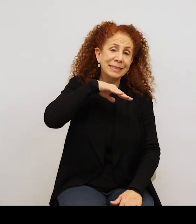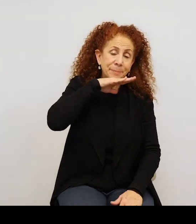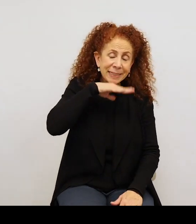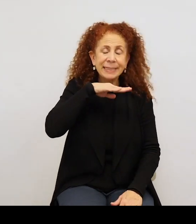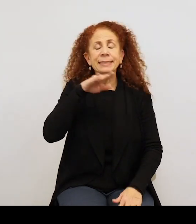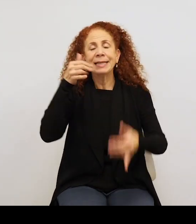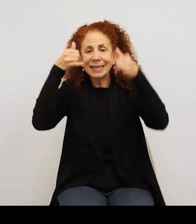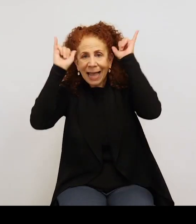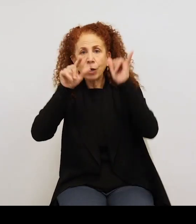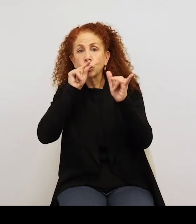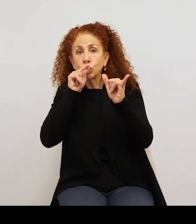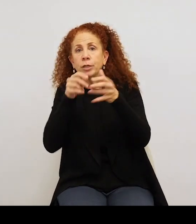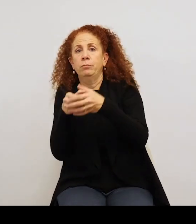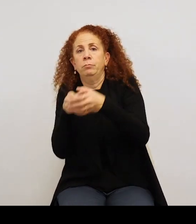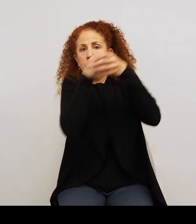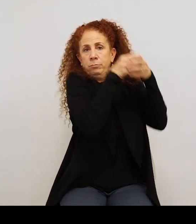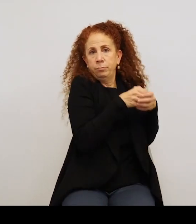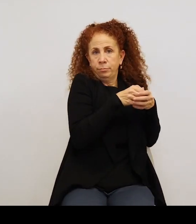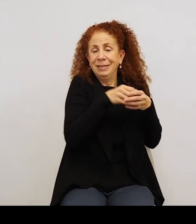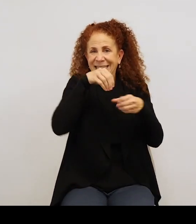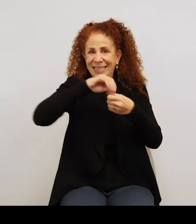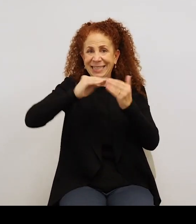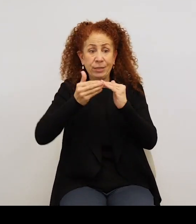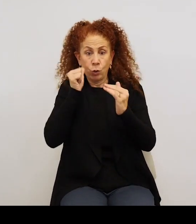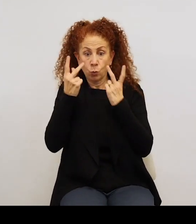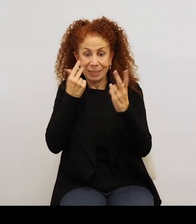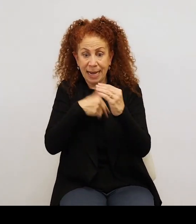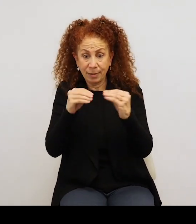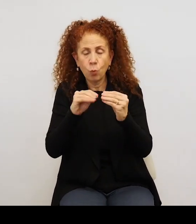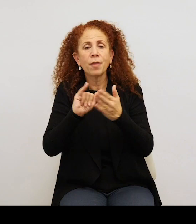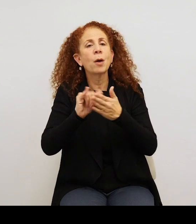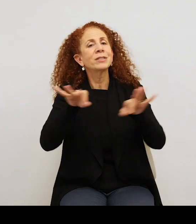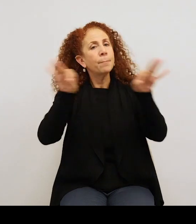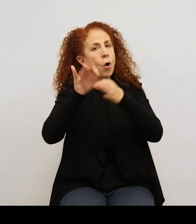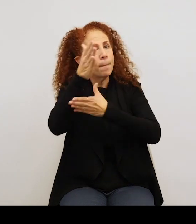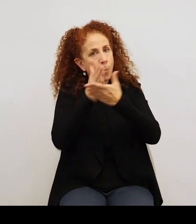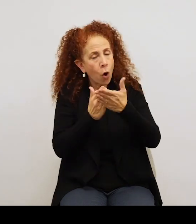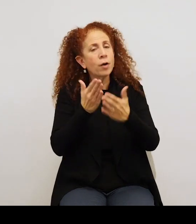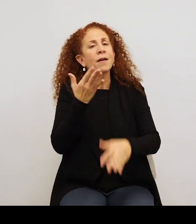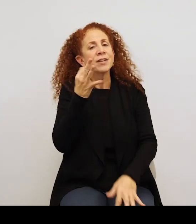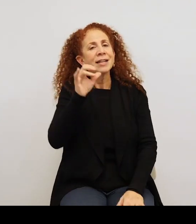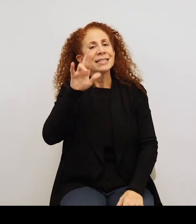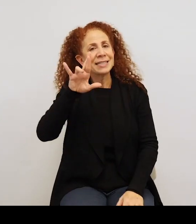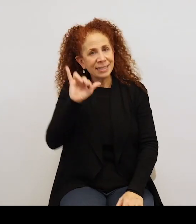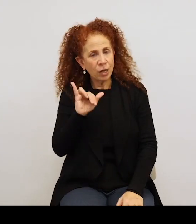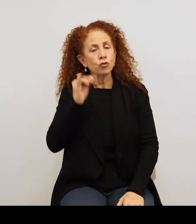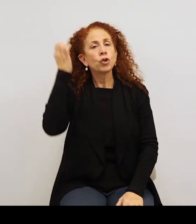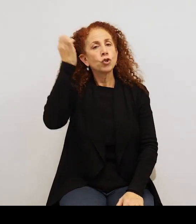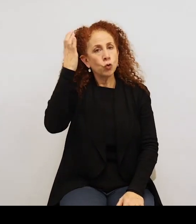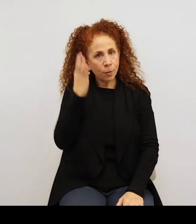and the emergence of modern centralized slaughterhouses was a key characteristic of 19th-century European and North